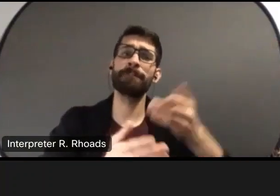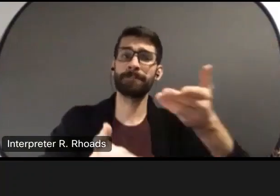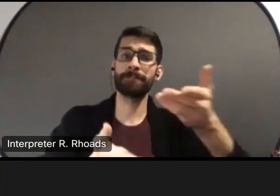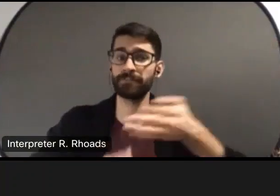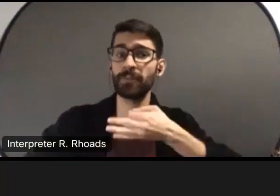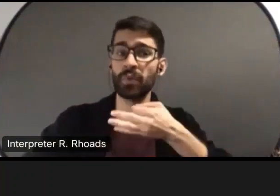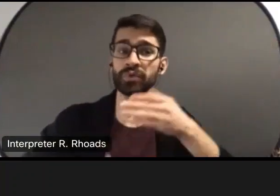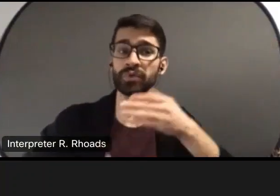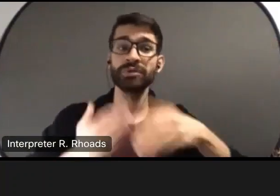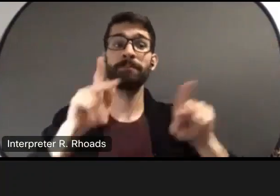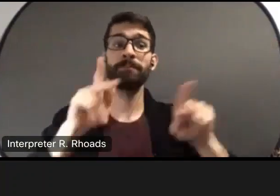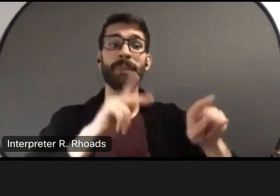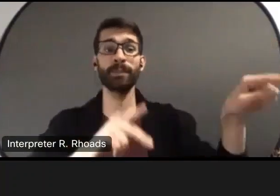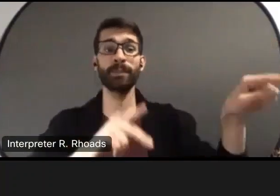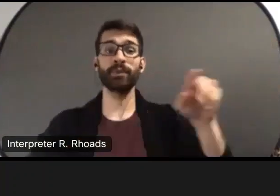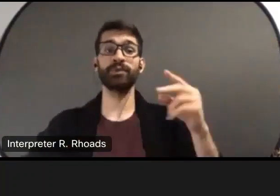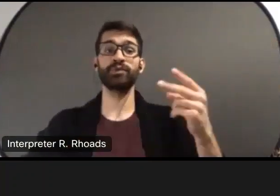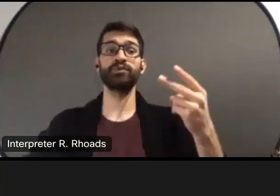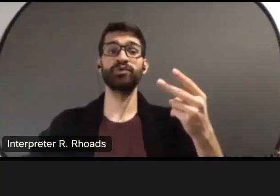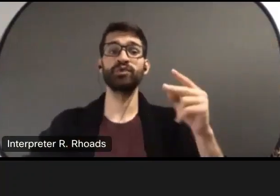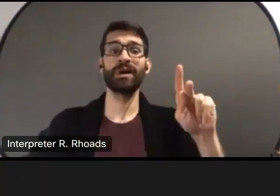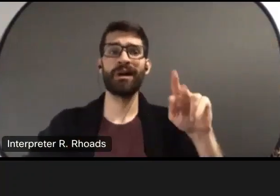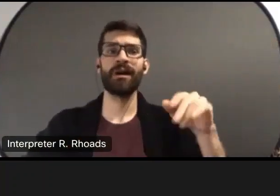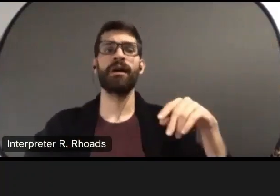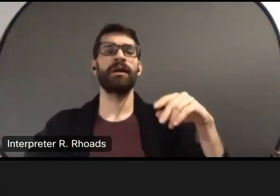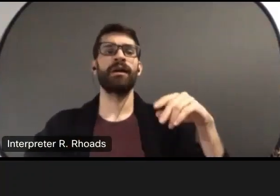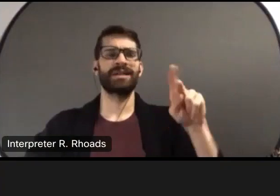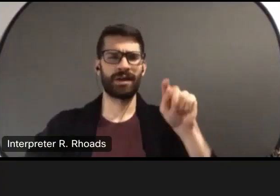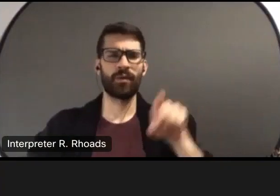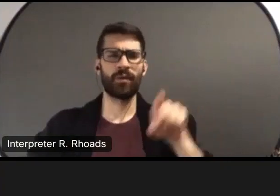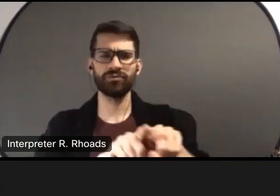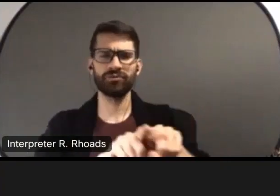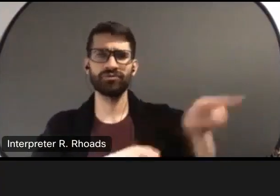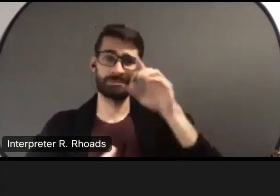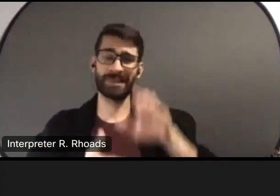colleagues and to Kent - that lots of times we believe that we should save this money and hold